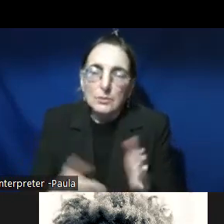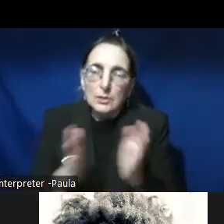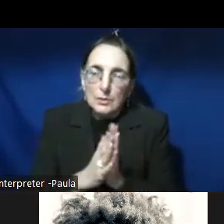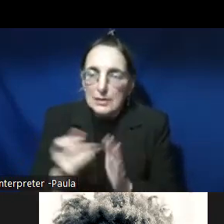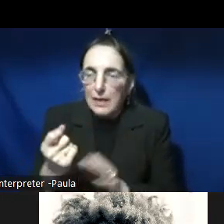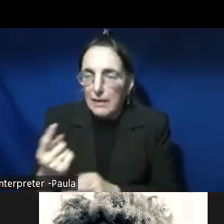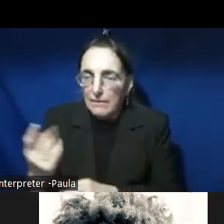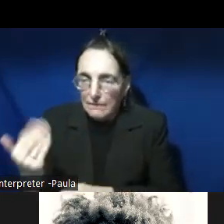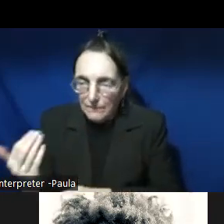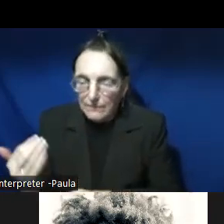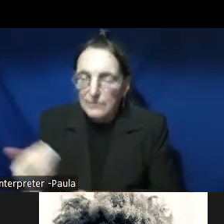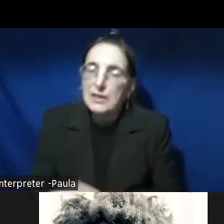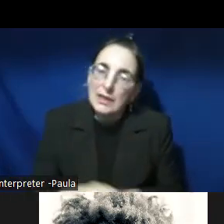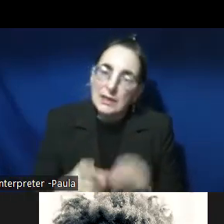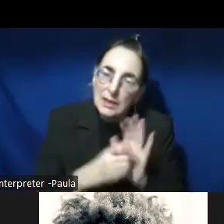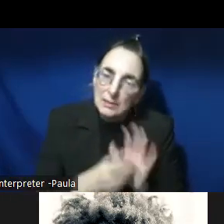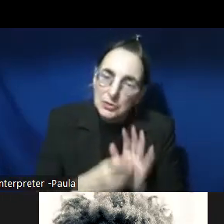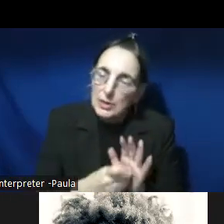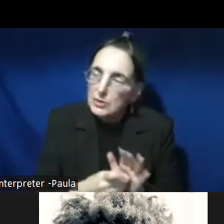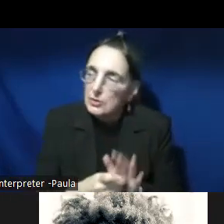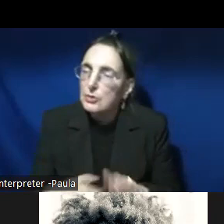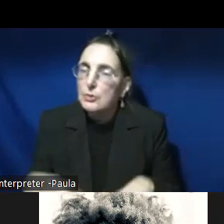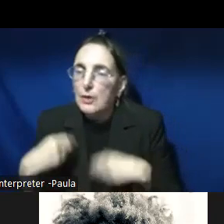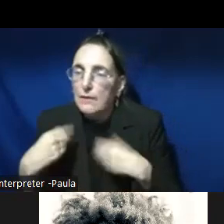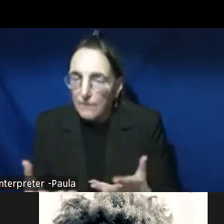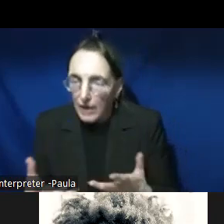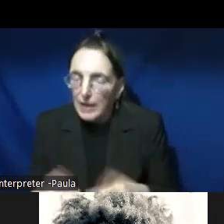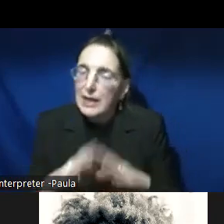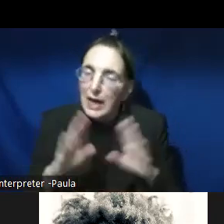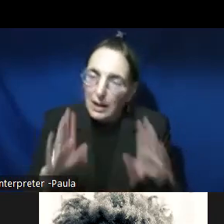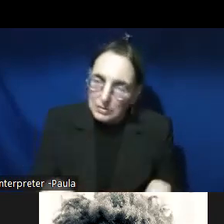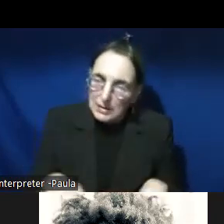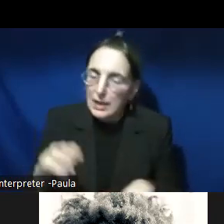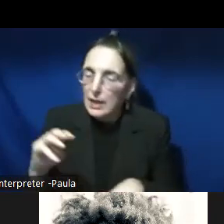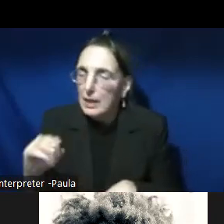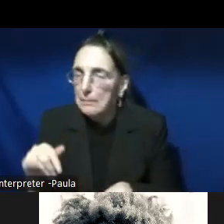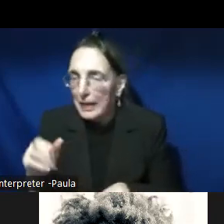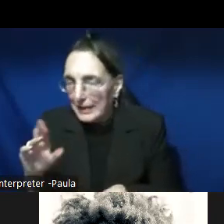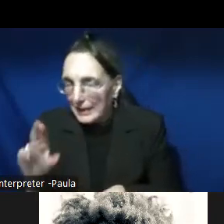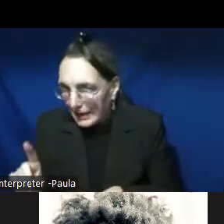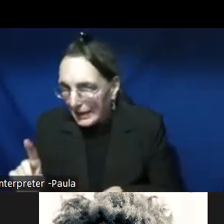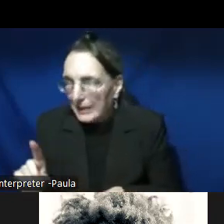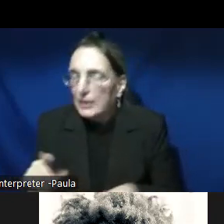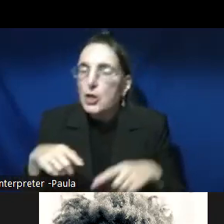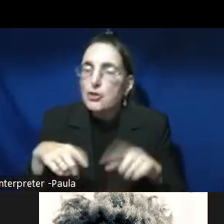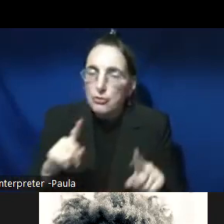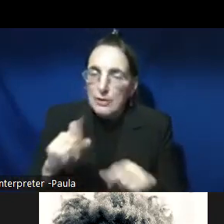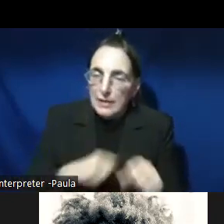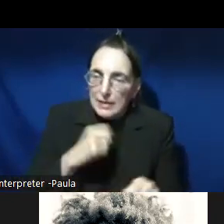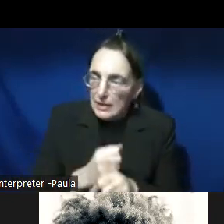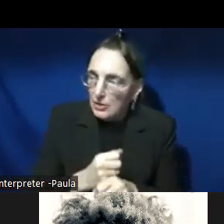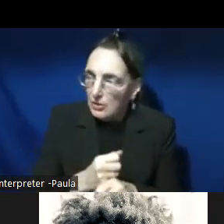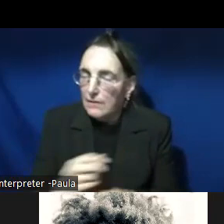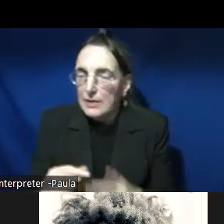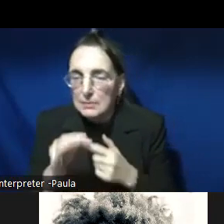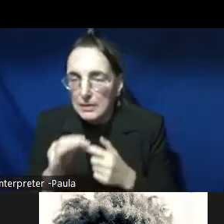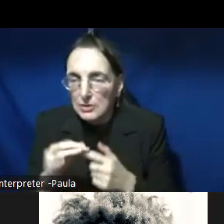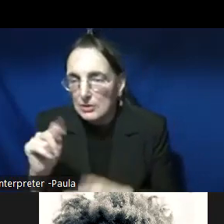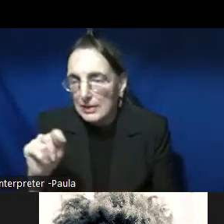Medicaid approved housing and supporting services during the year of the special TA?